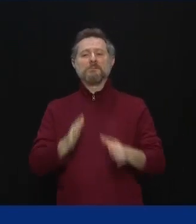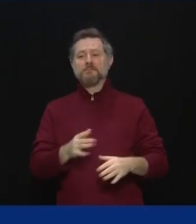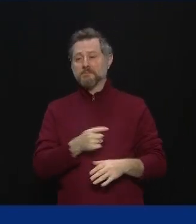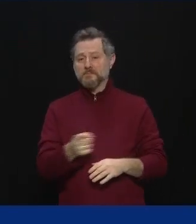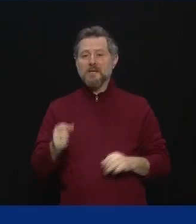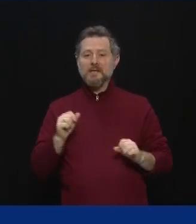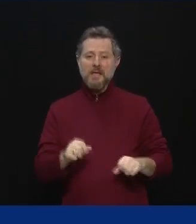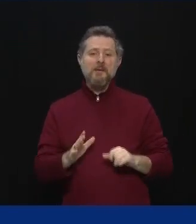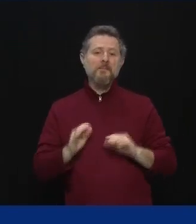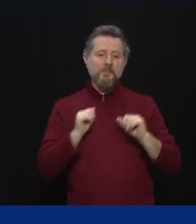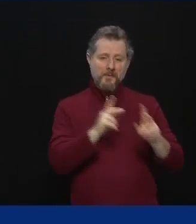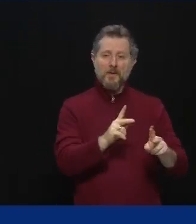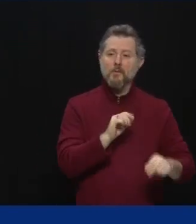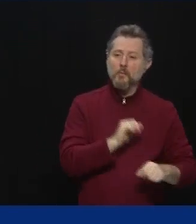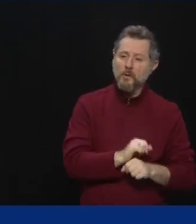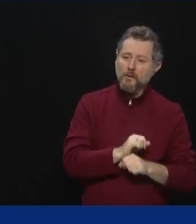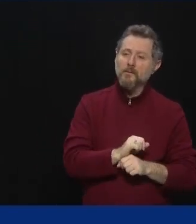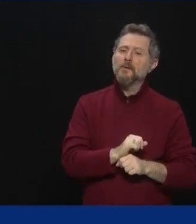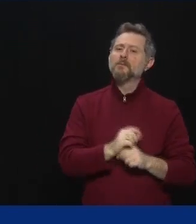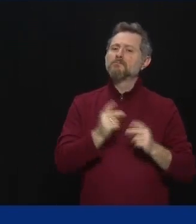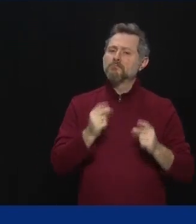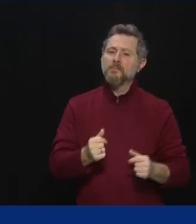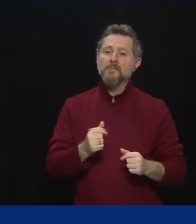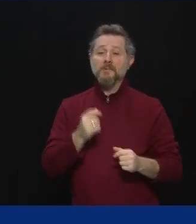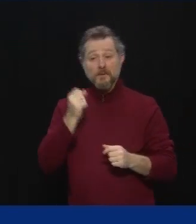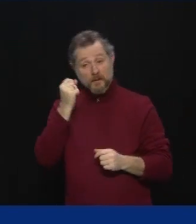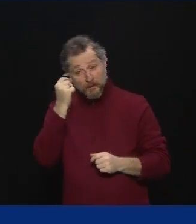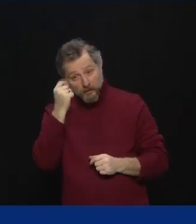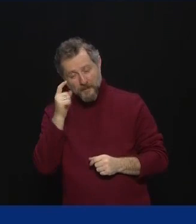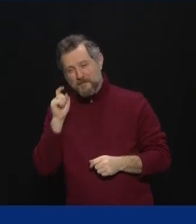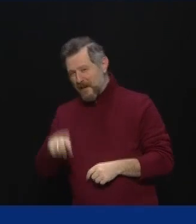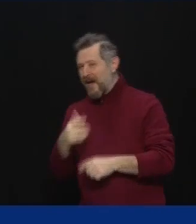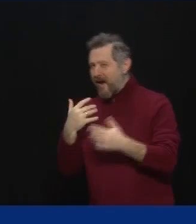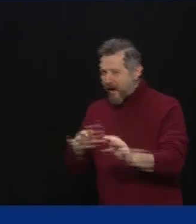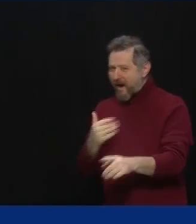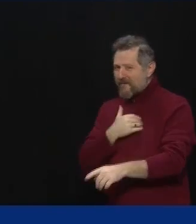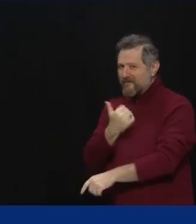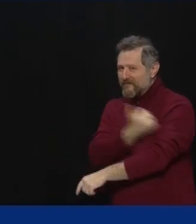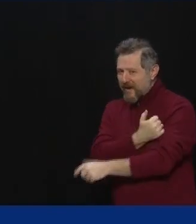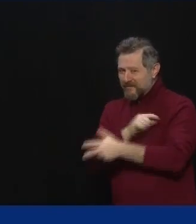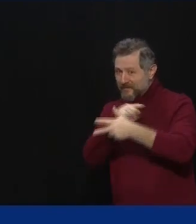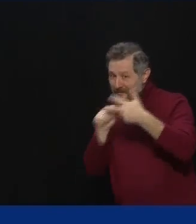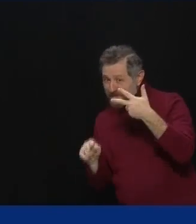TRANSPORTATION, GROCERY STORES, ALL OF THINGS WE'VE IDENTIFIED AS IMPORTANT, THEY CAN GET BACK TO WORK AS SOON AS IT IS SAFE TO